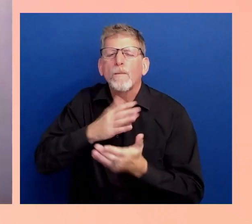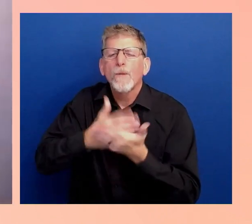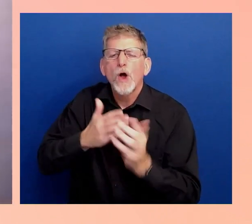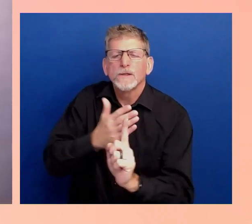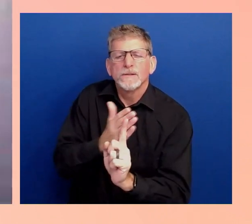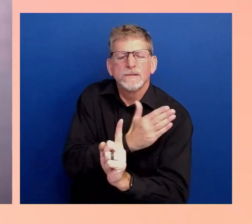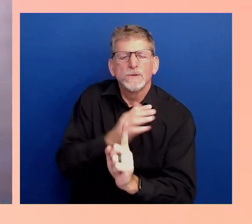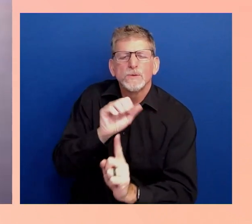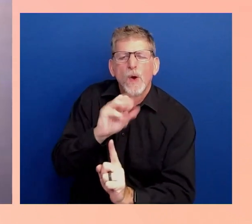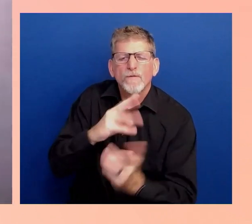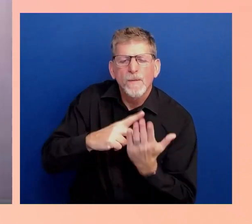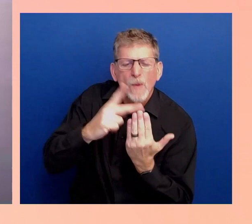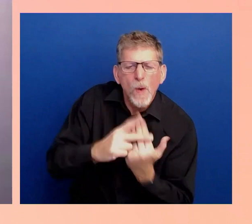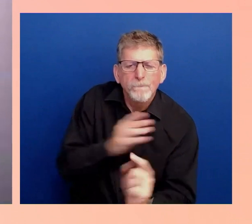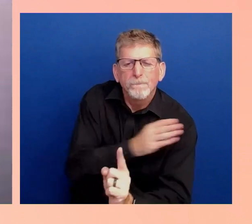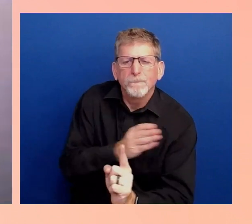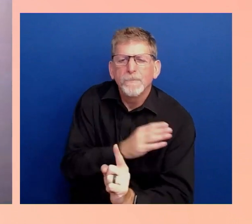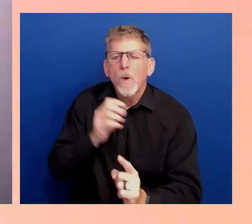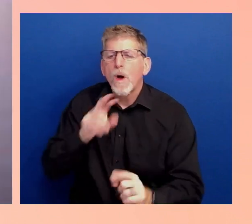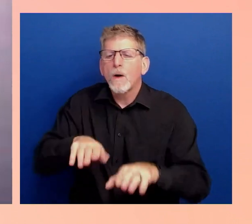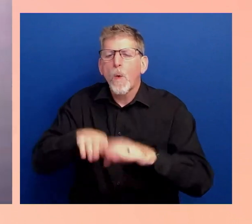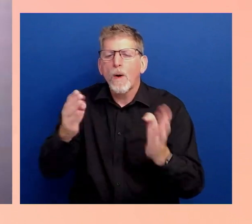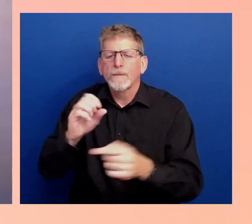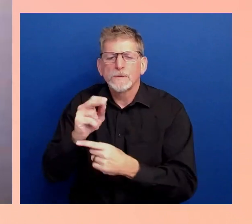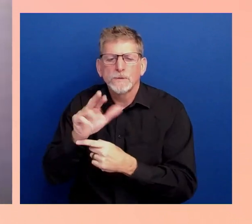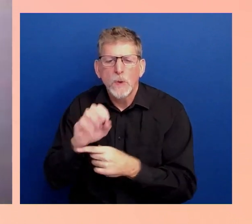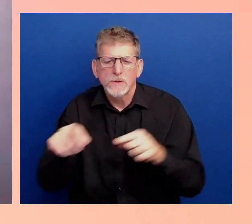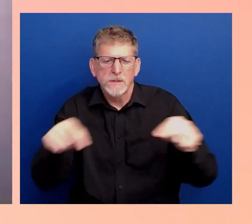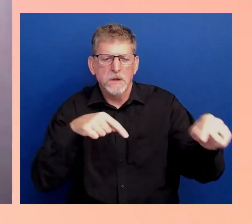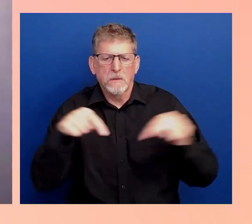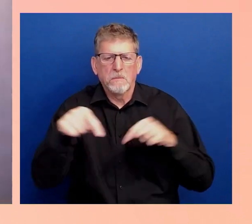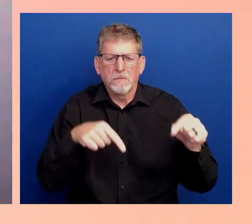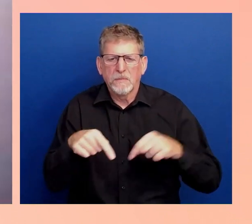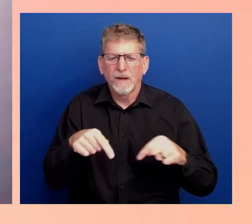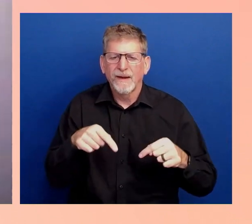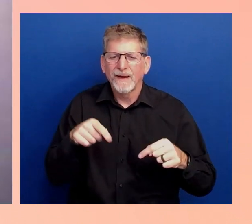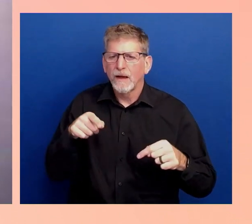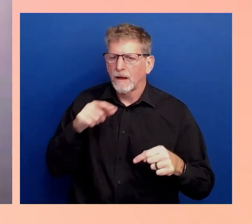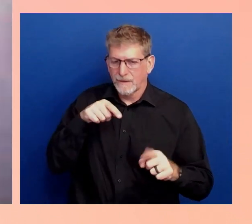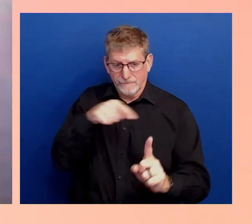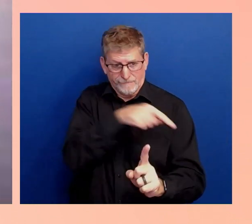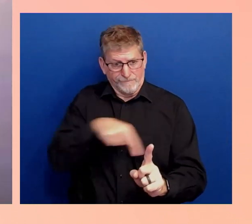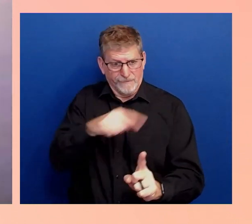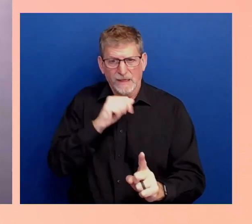because they don't have the equitable financial access